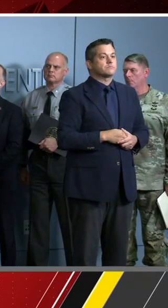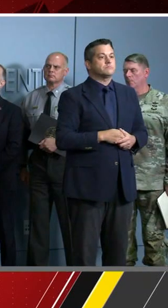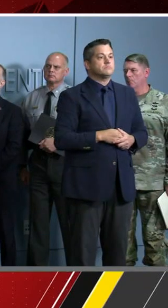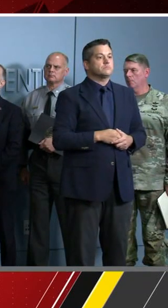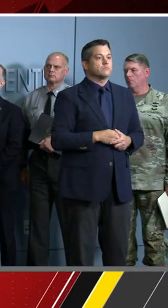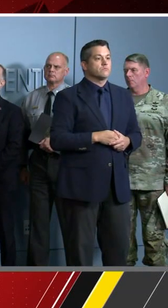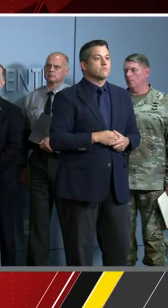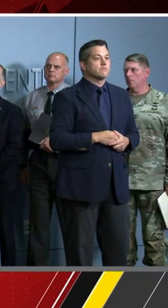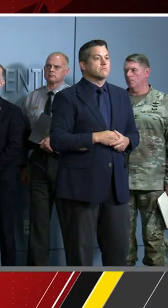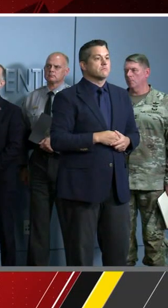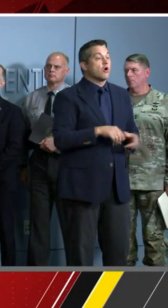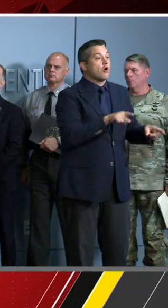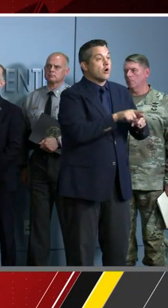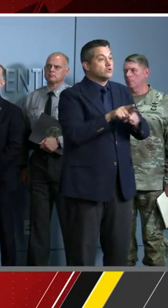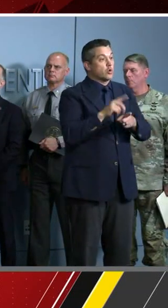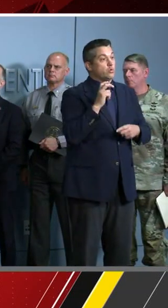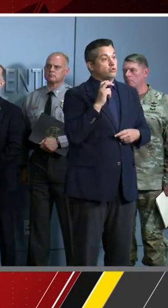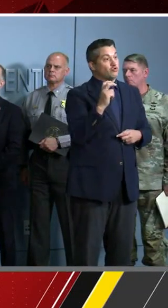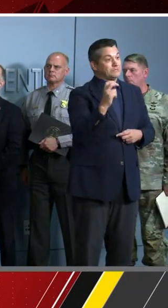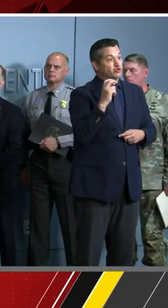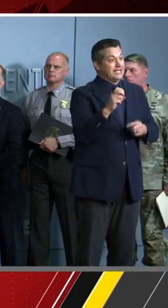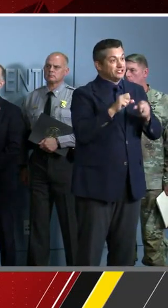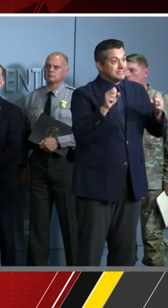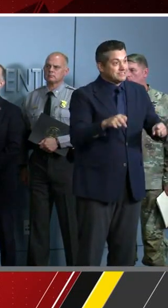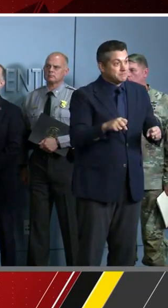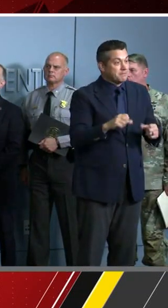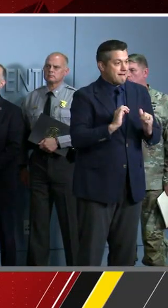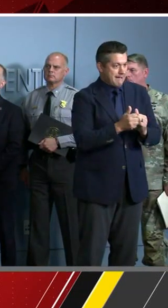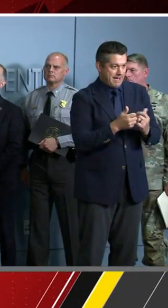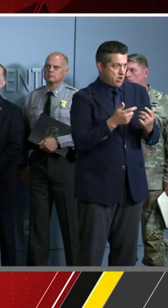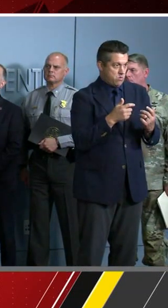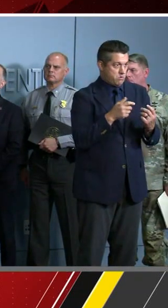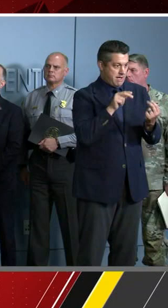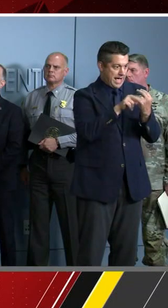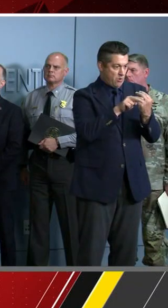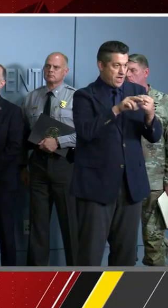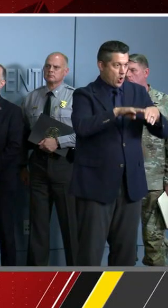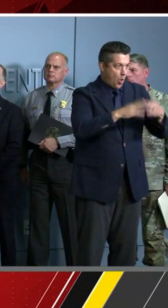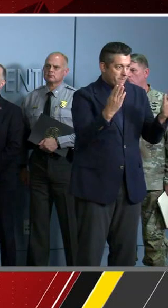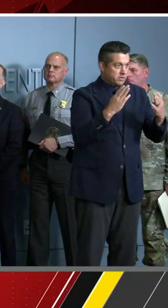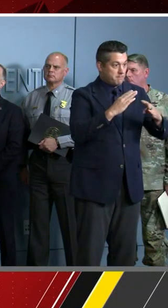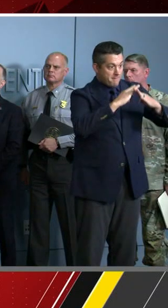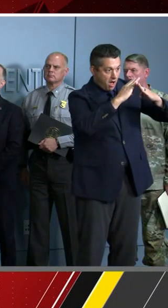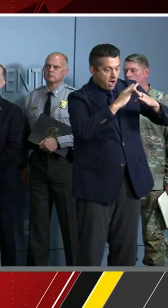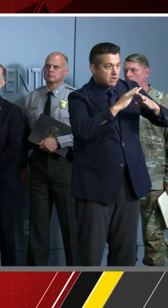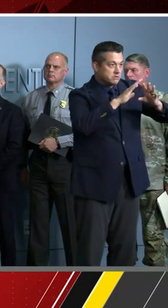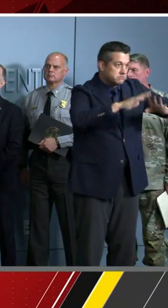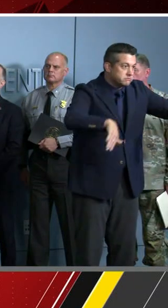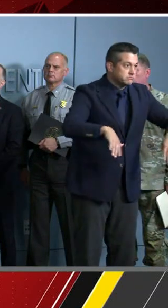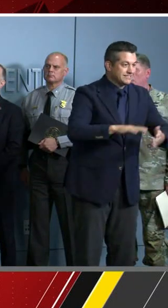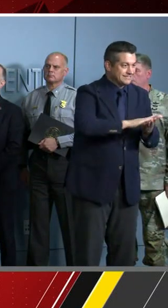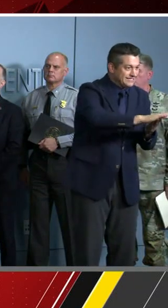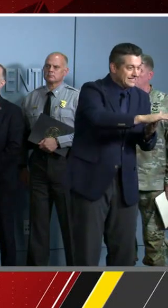to do with our transportation